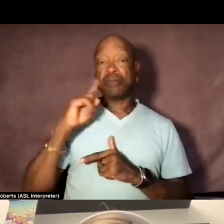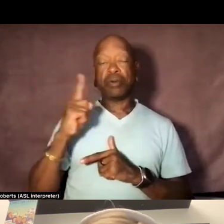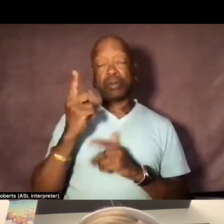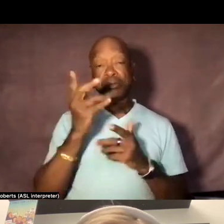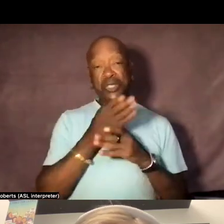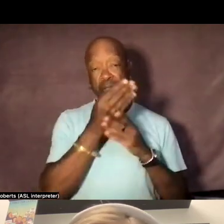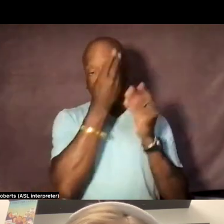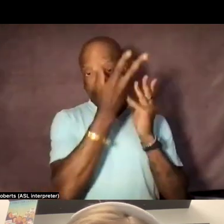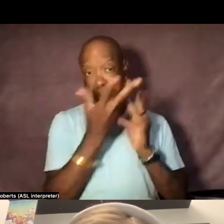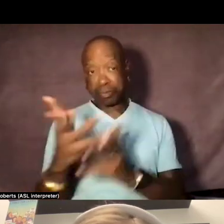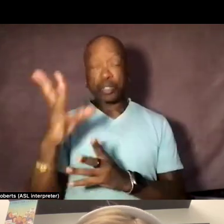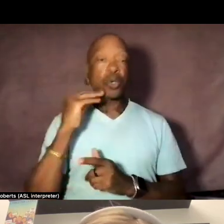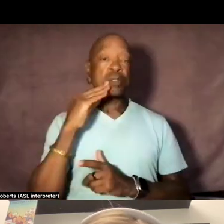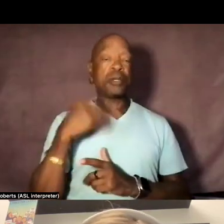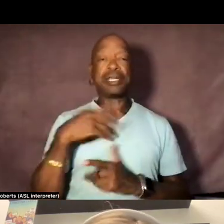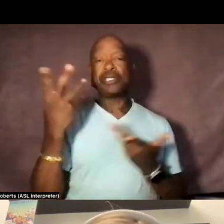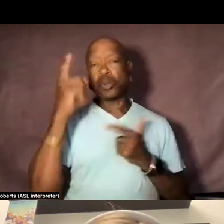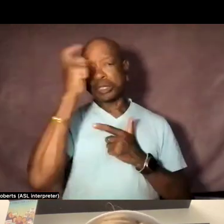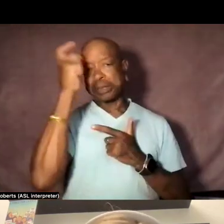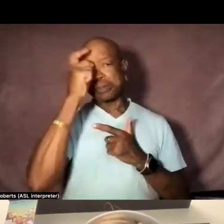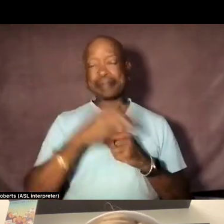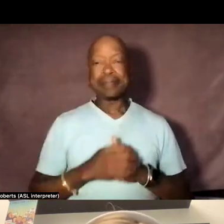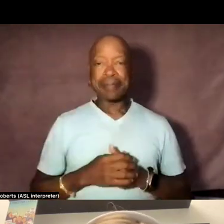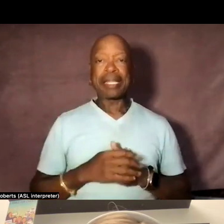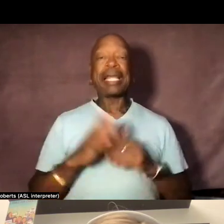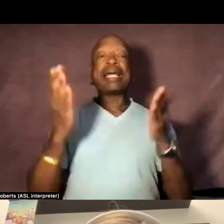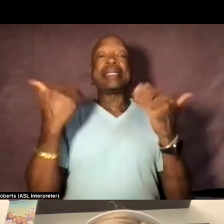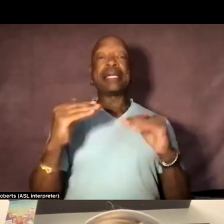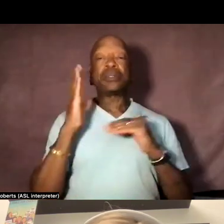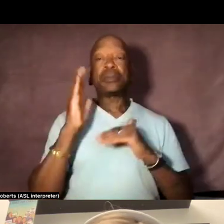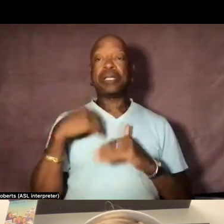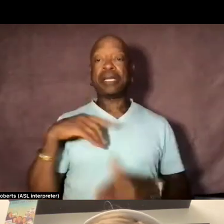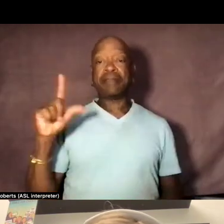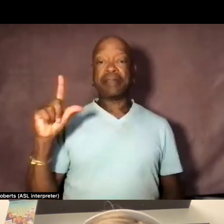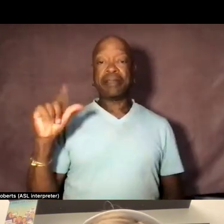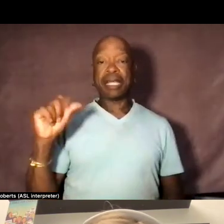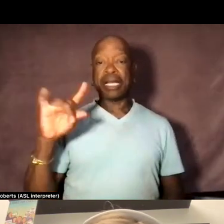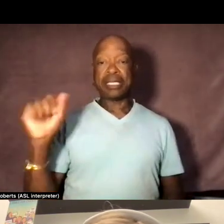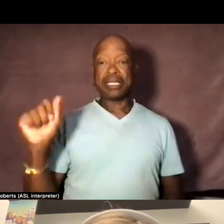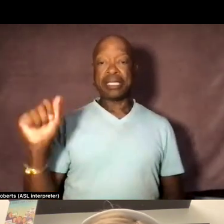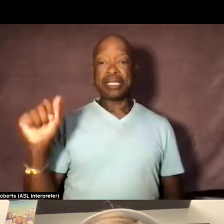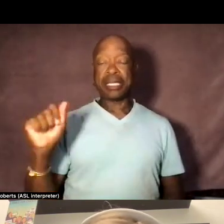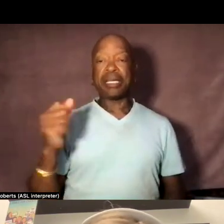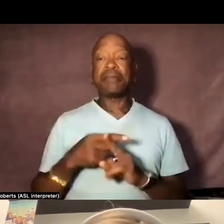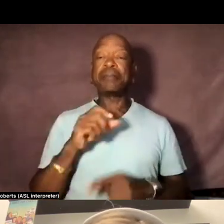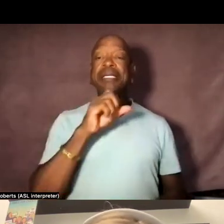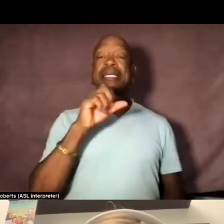experience and wisdom and next up we'll have Liza Mamedov from Senior and Dsability Action sharing